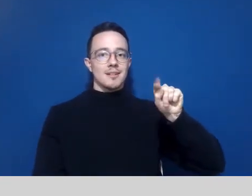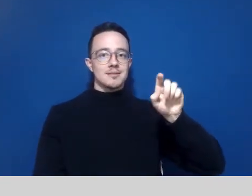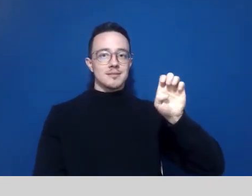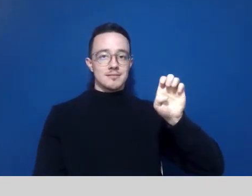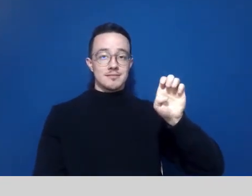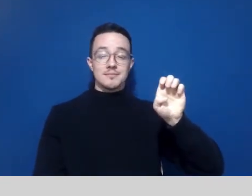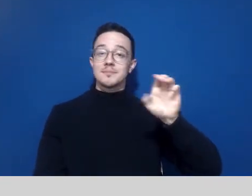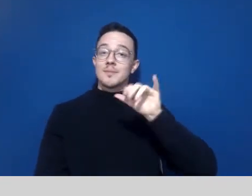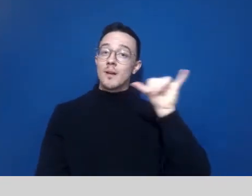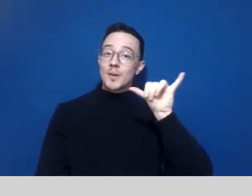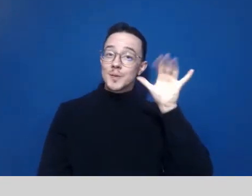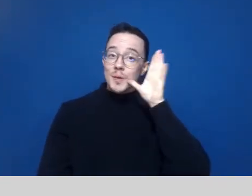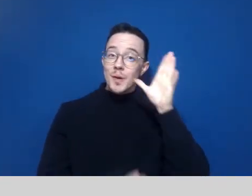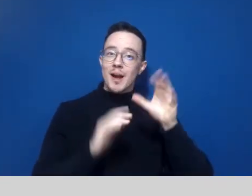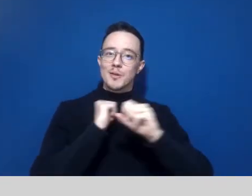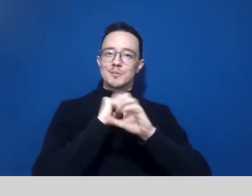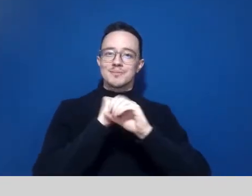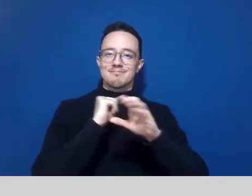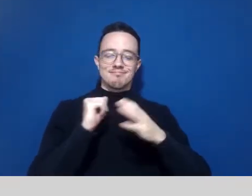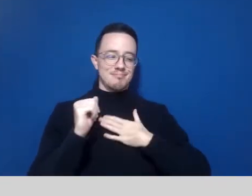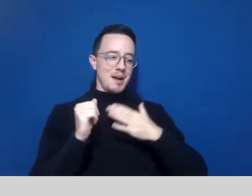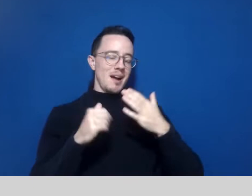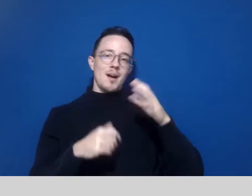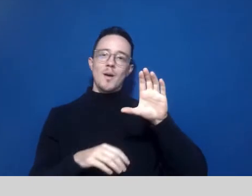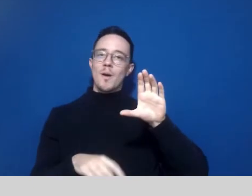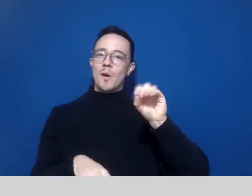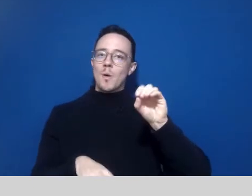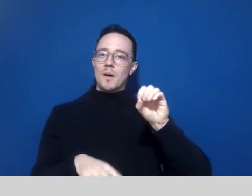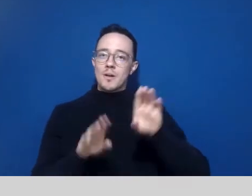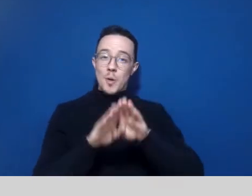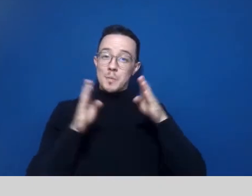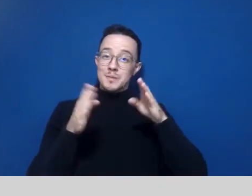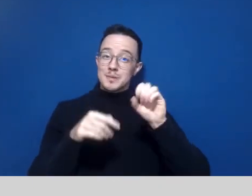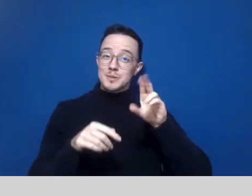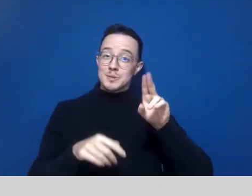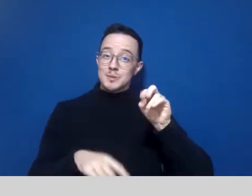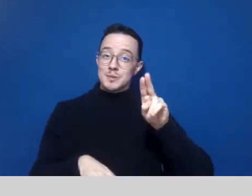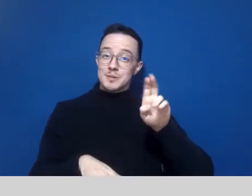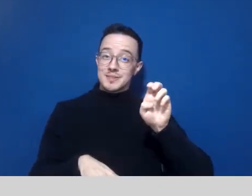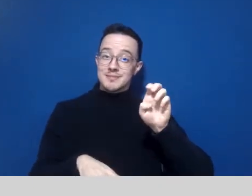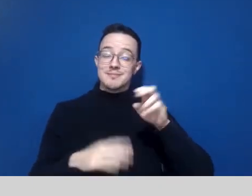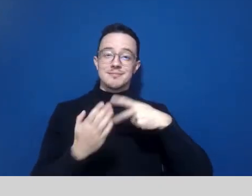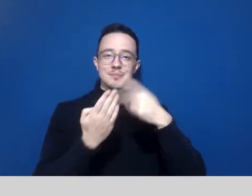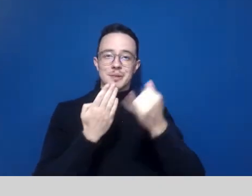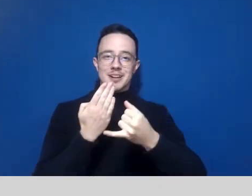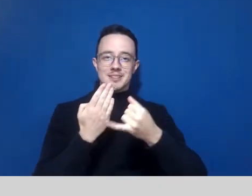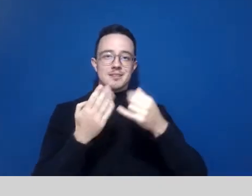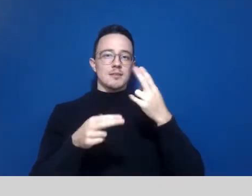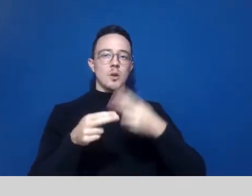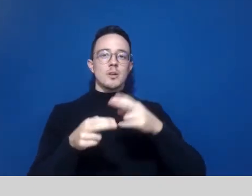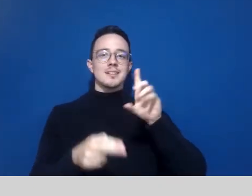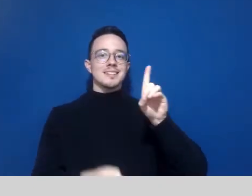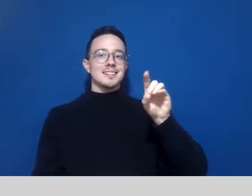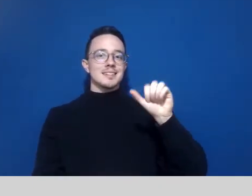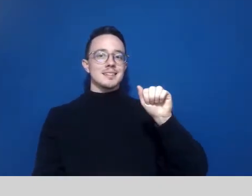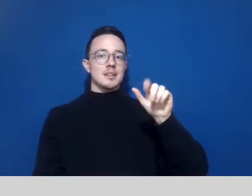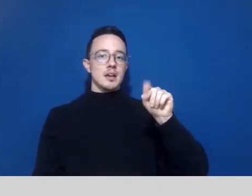on for the last three years, called Datasette. Datasette is a tool for exploring and publishing data that's stored in SQLite databases.